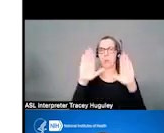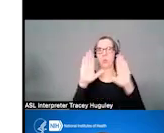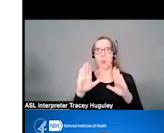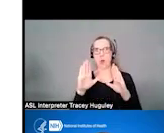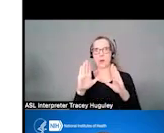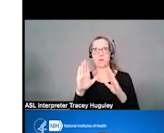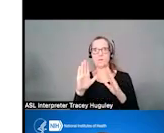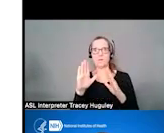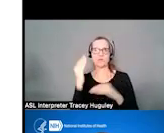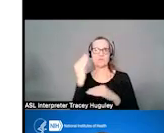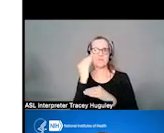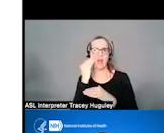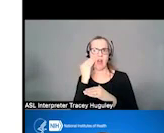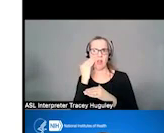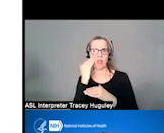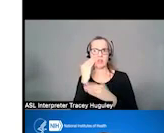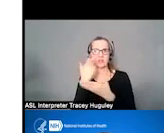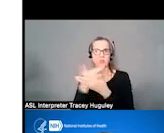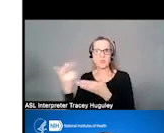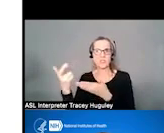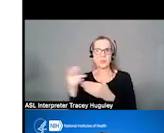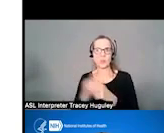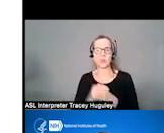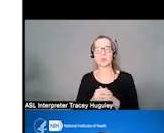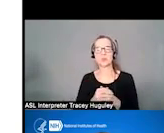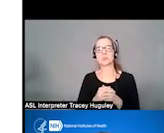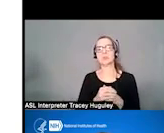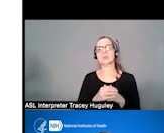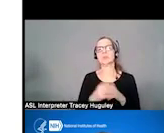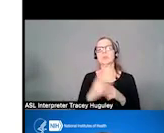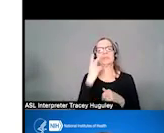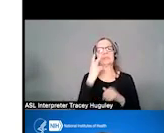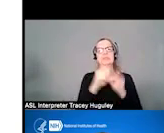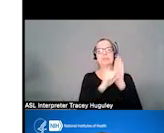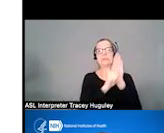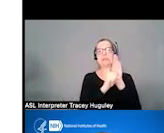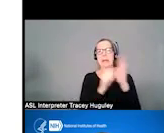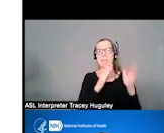You can take a look at examples of any sample plans that might be relevant to your research.